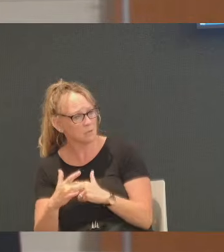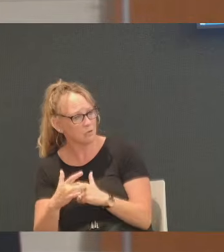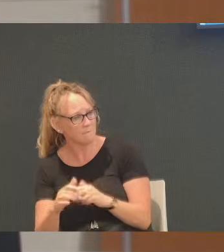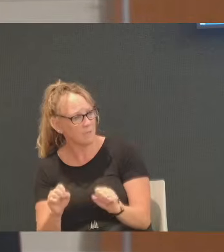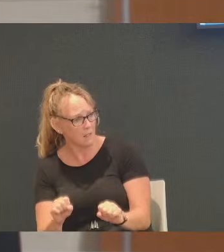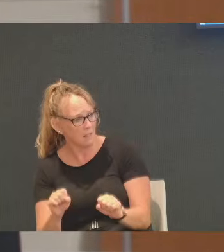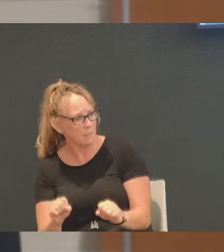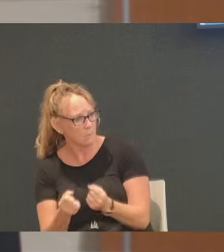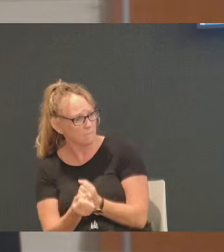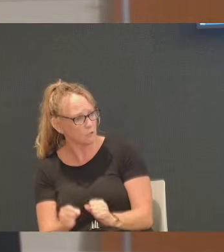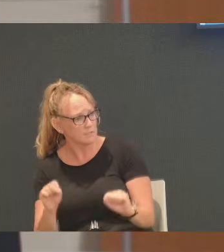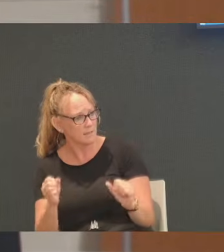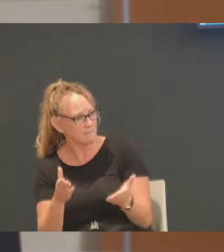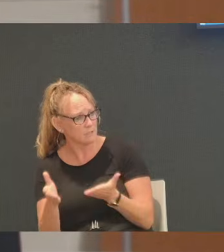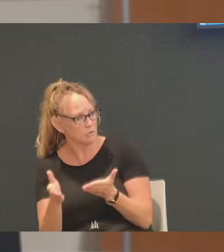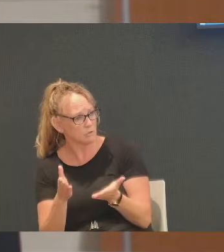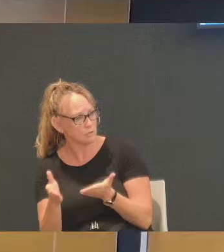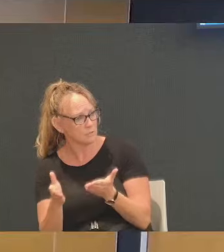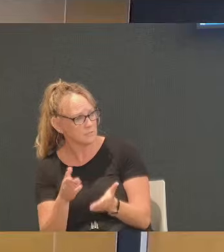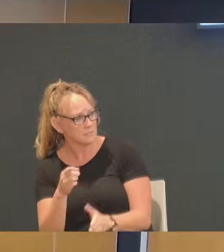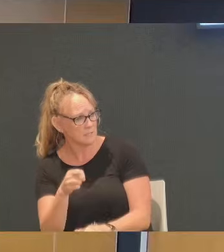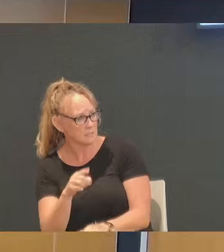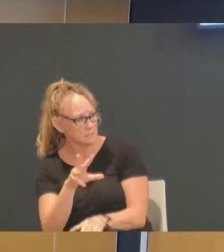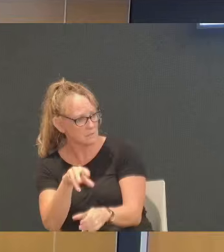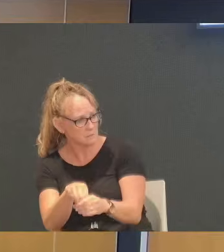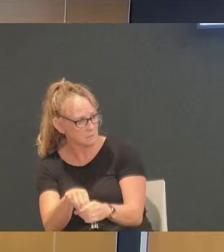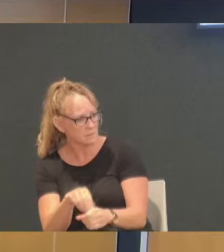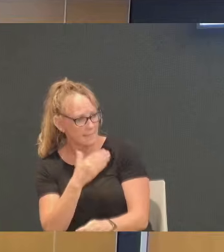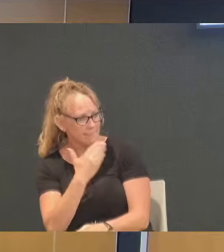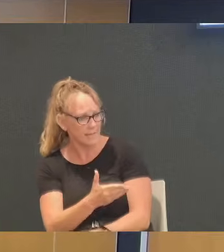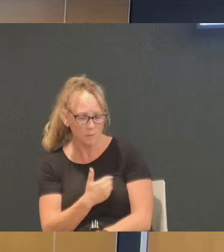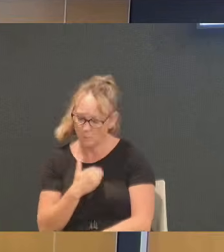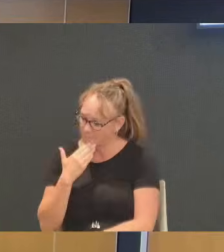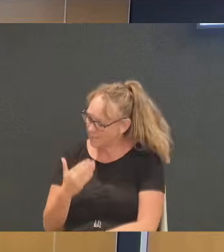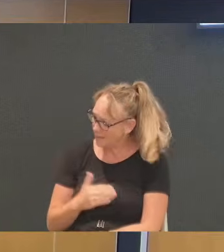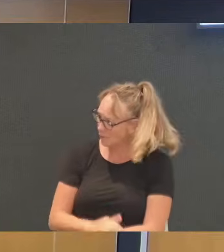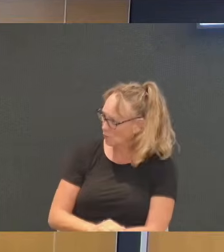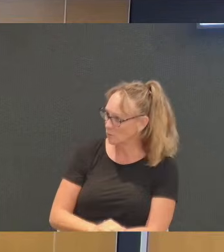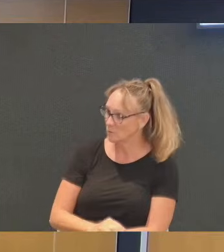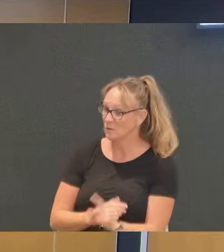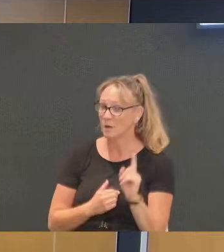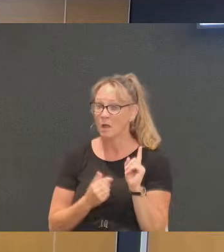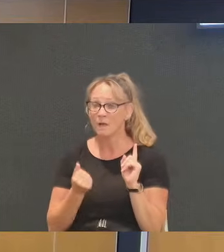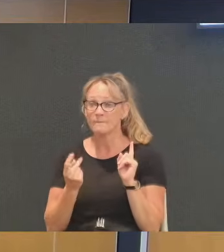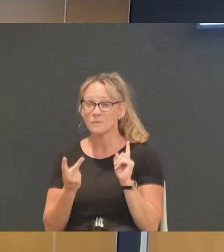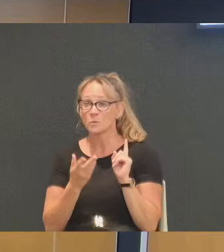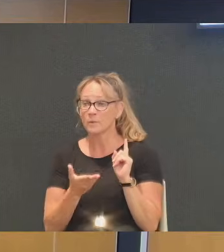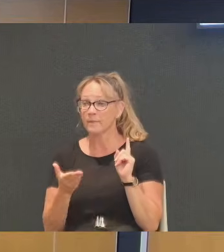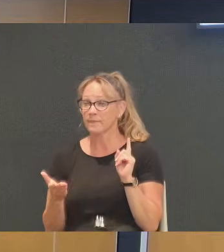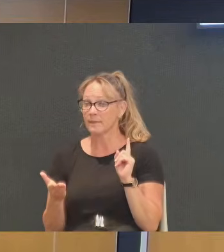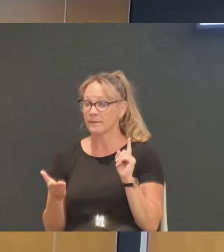services that are going to use the facility. Thank you. Thank you. Just a couple things. item 17,